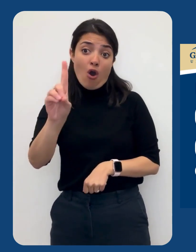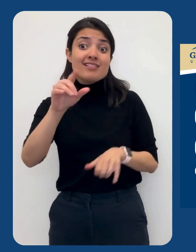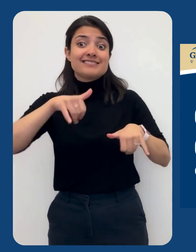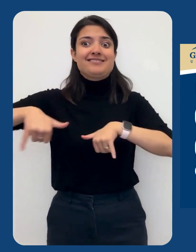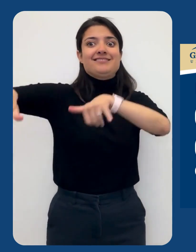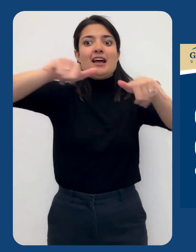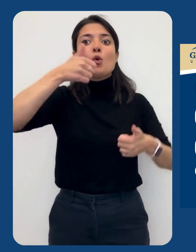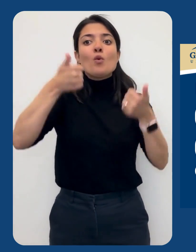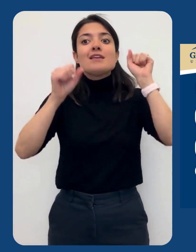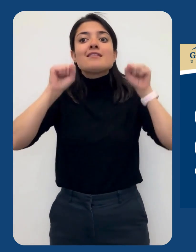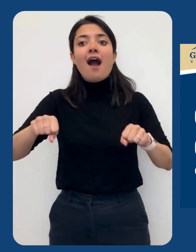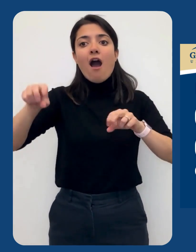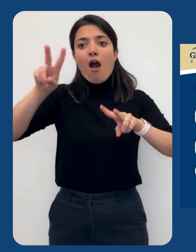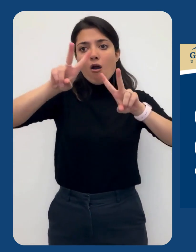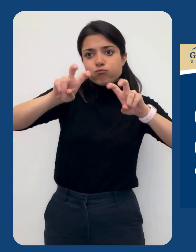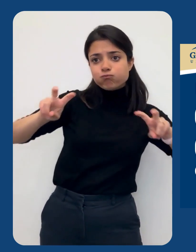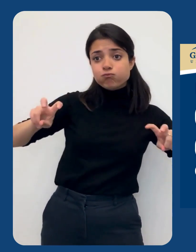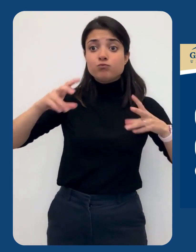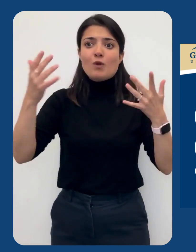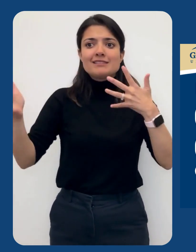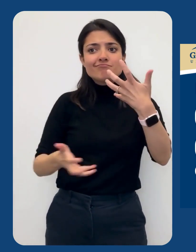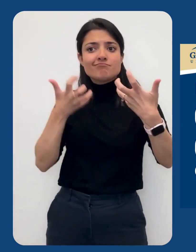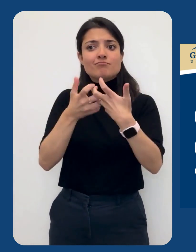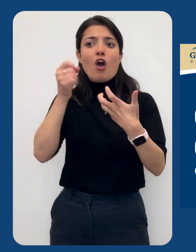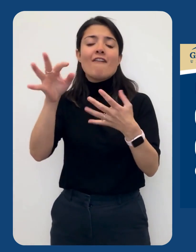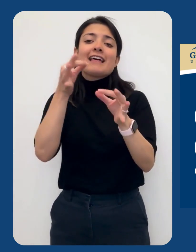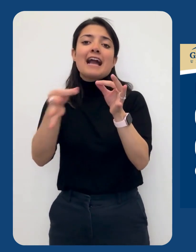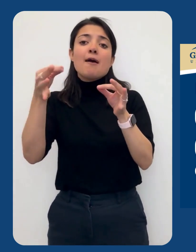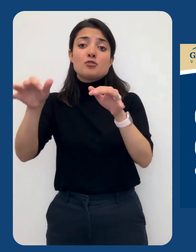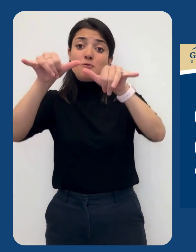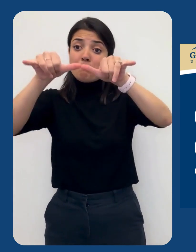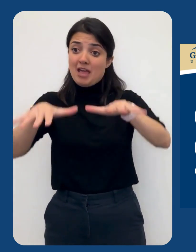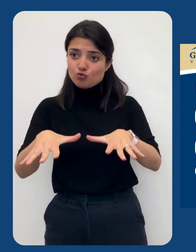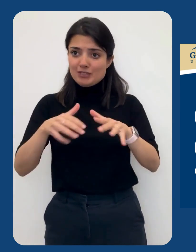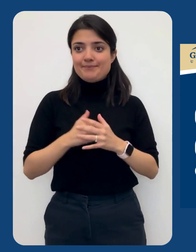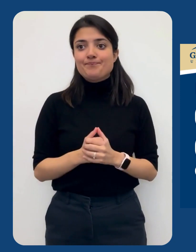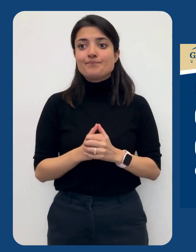can be the gold standard by which we can assess the suitability of caption metrics.